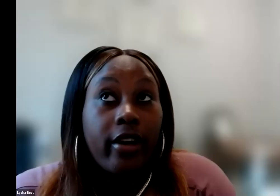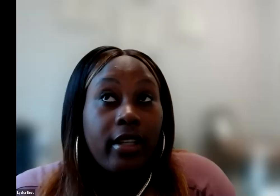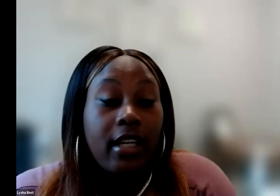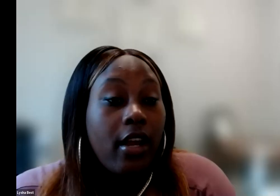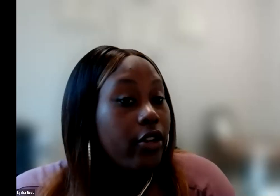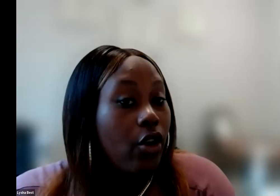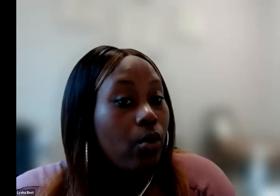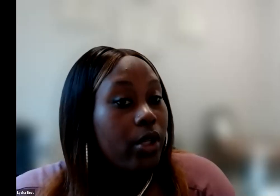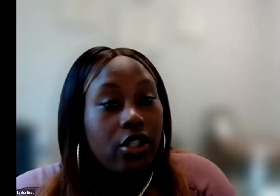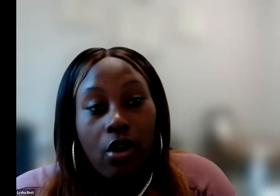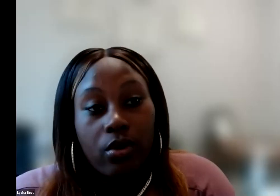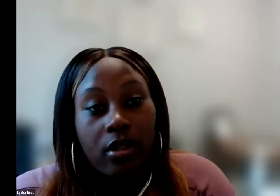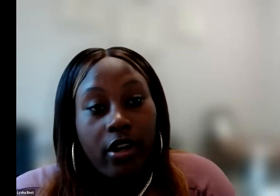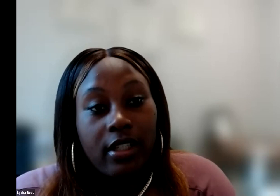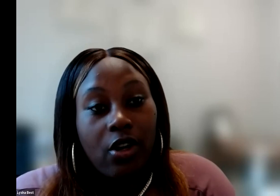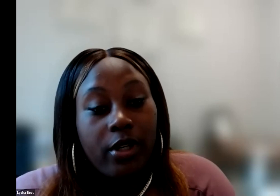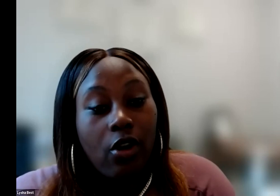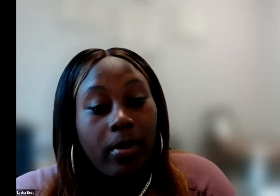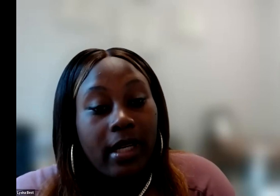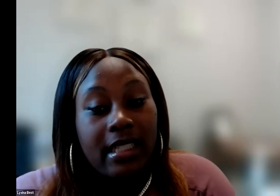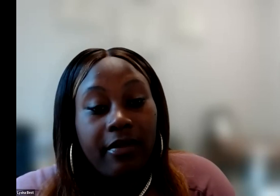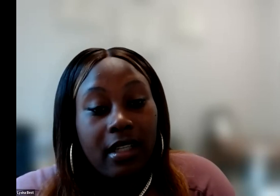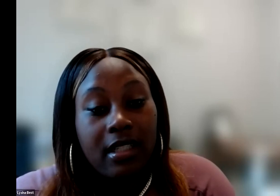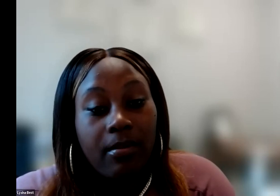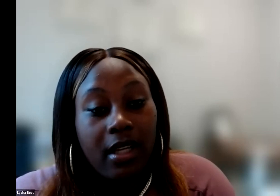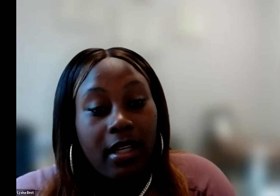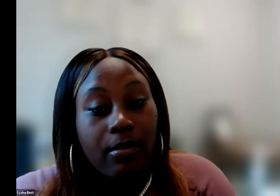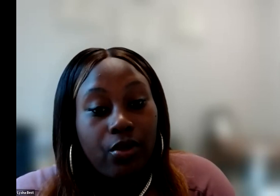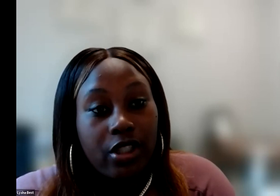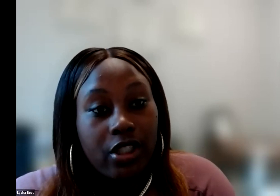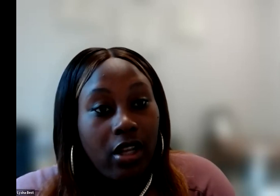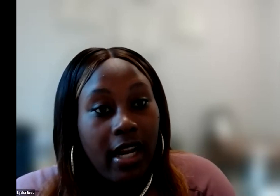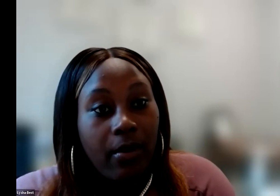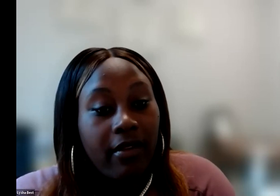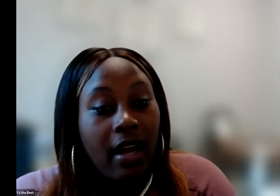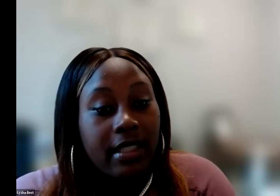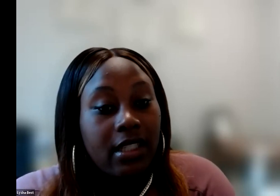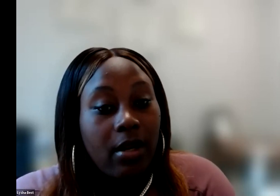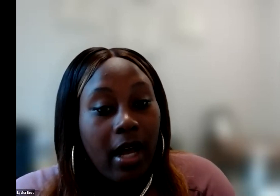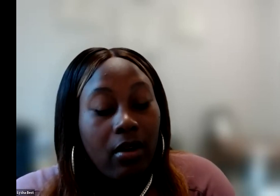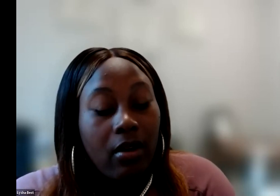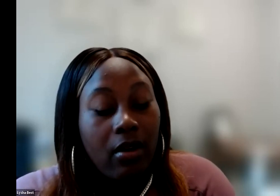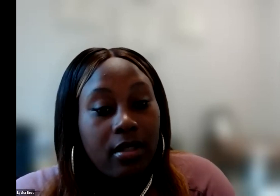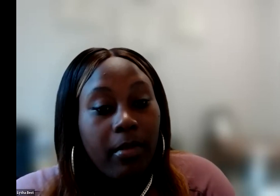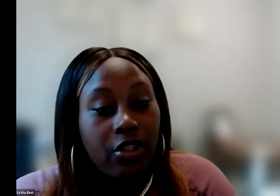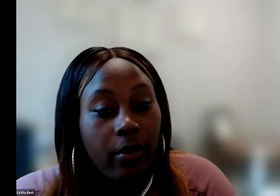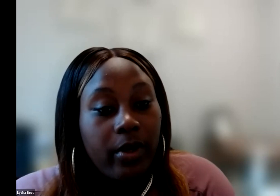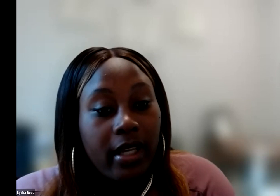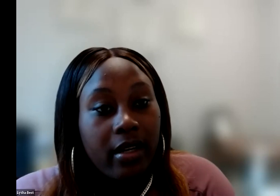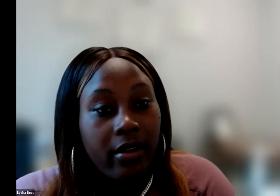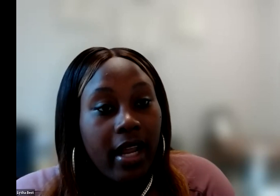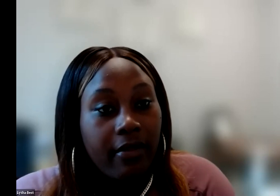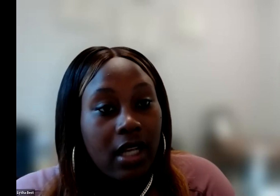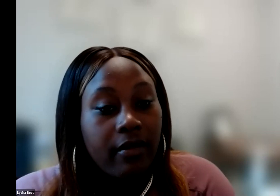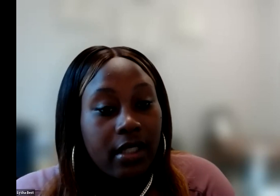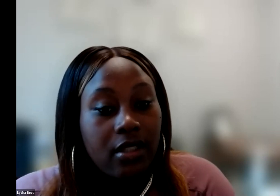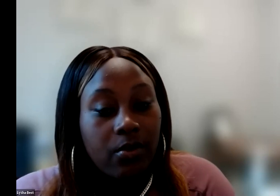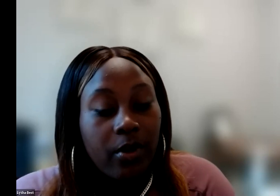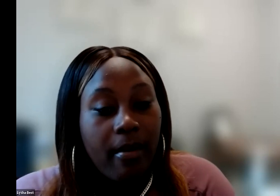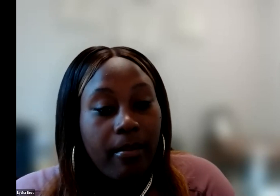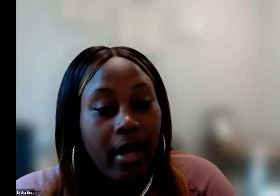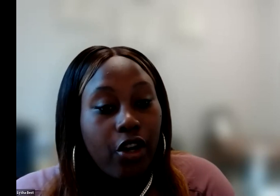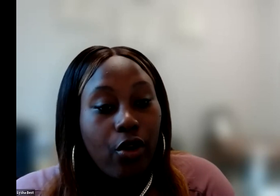No, we do. Currently, no we don't currently no we don't but that's definitely something that I'm sure shell and I will have a conversation about to make sure that we get out there and have those conversations with them.